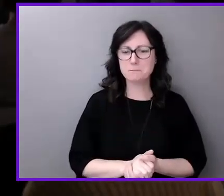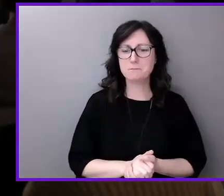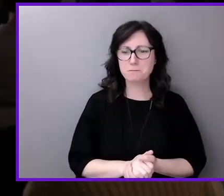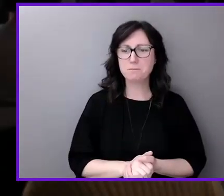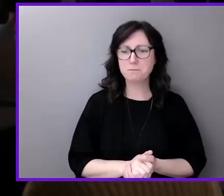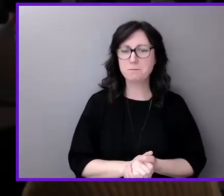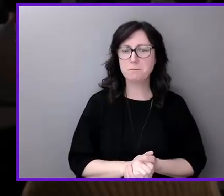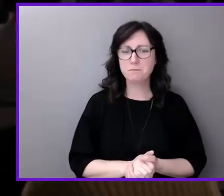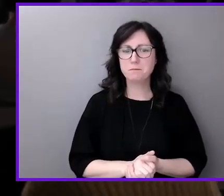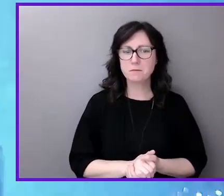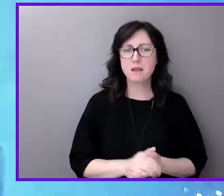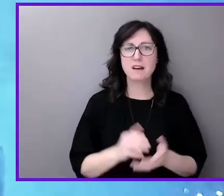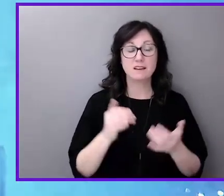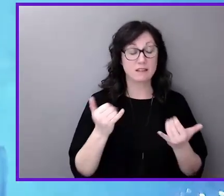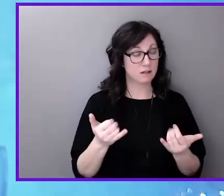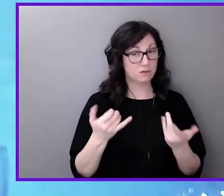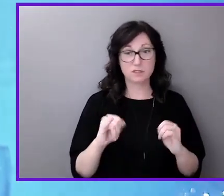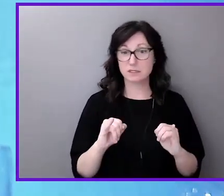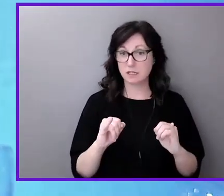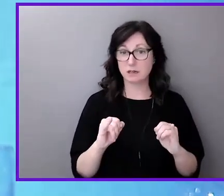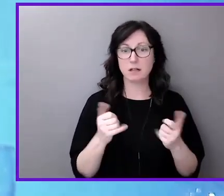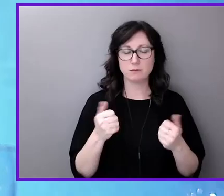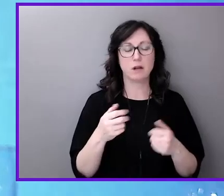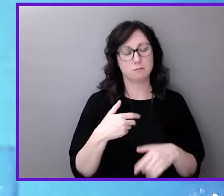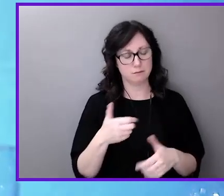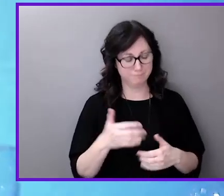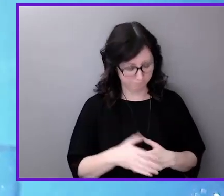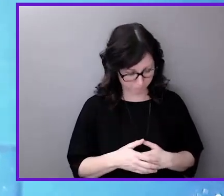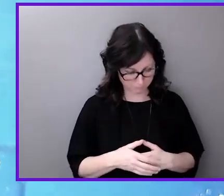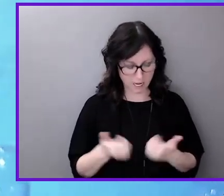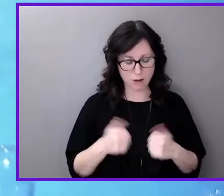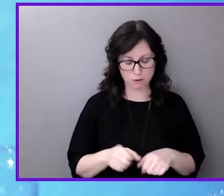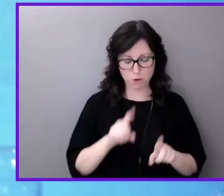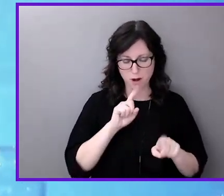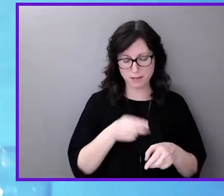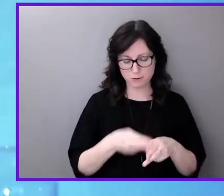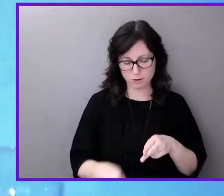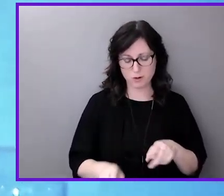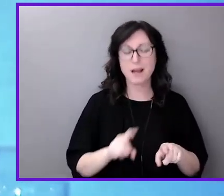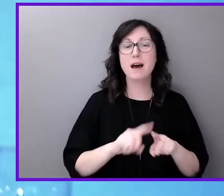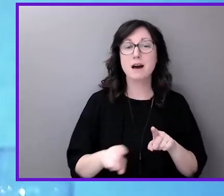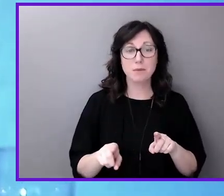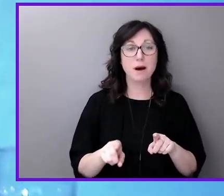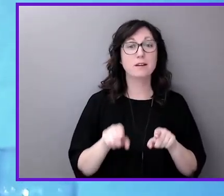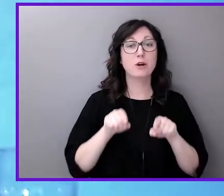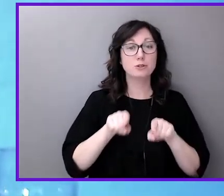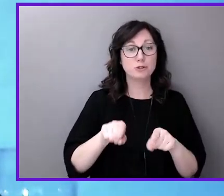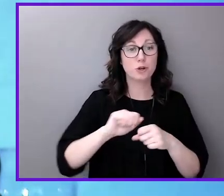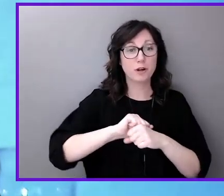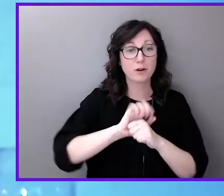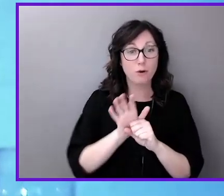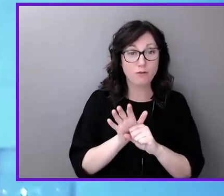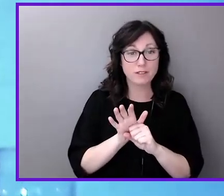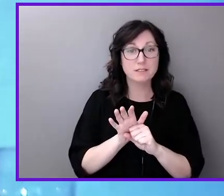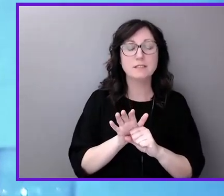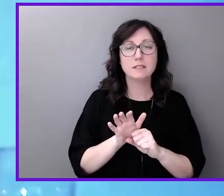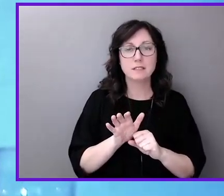during the pandemic. I’ll try to be brief, I promise. We realized during the pandemic,